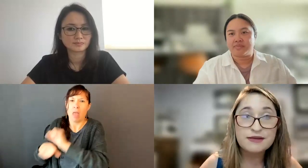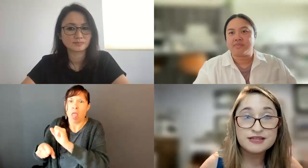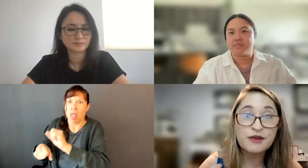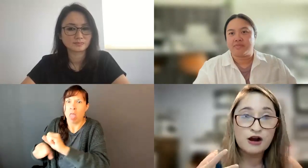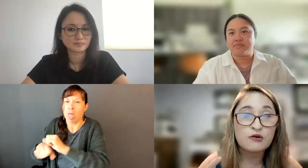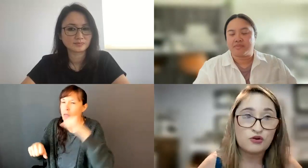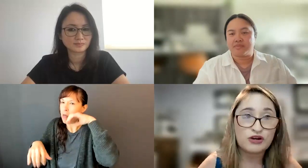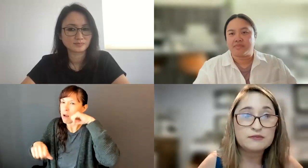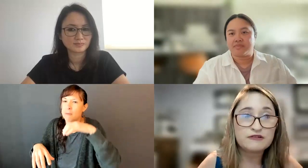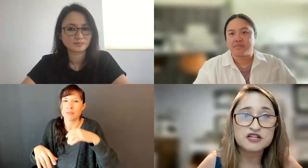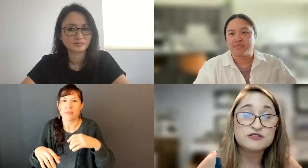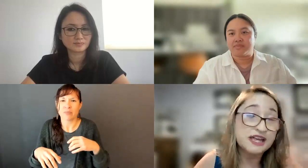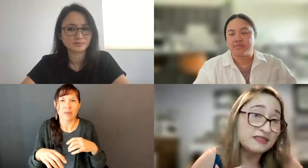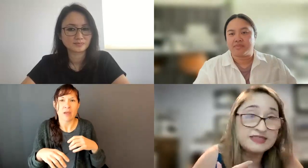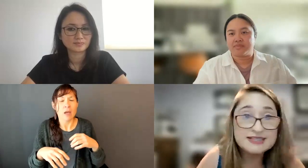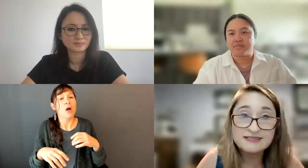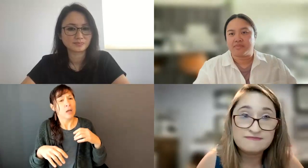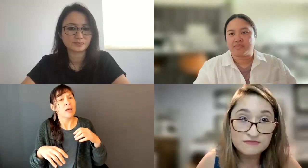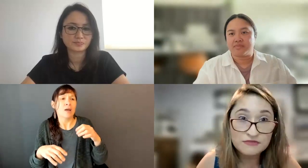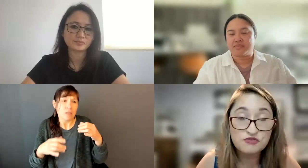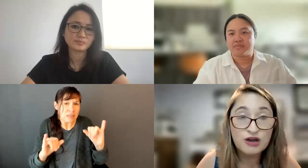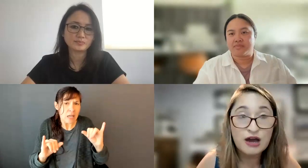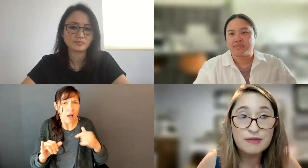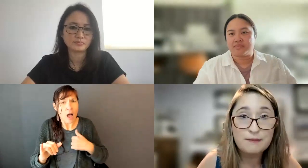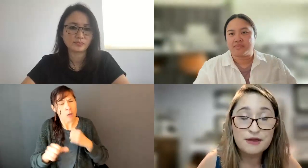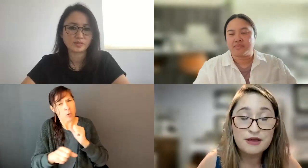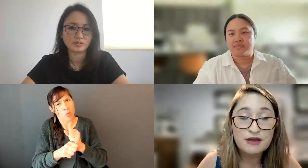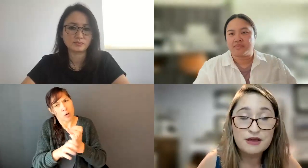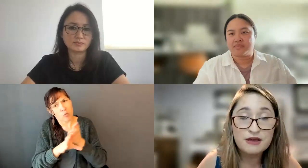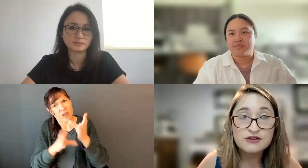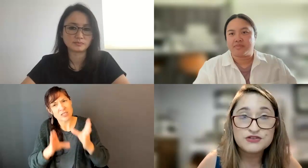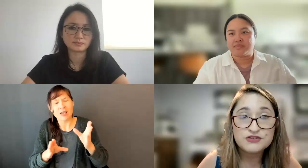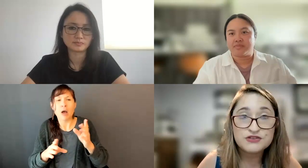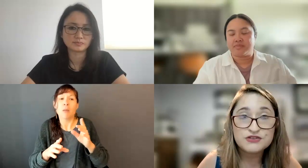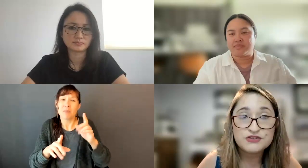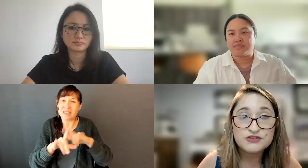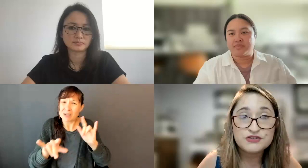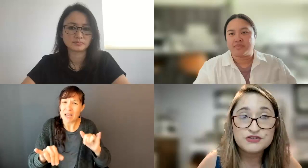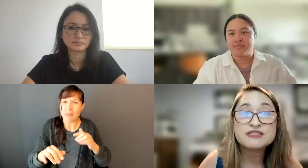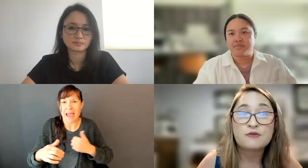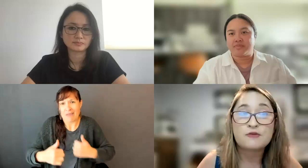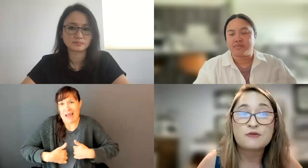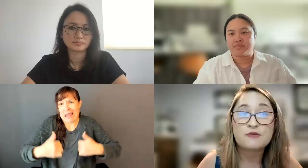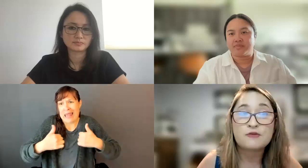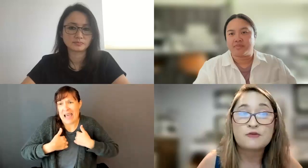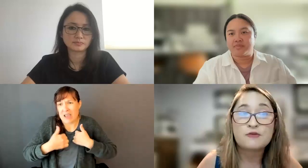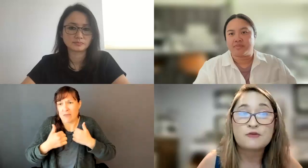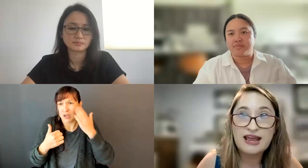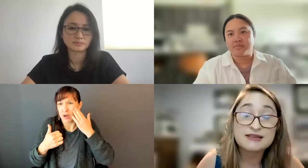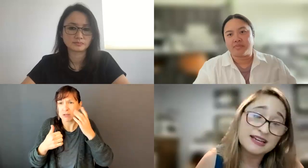Because we are working professionals and things do come up. So that was another big component and something